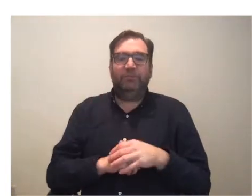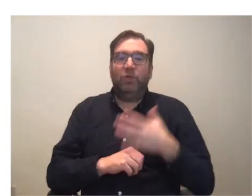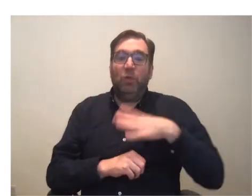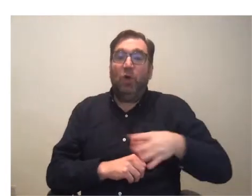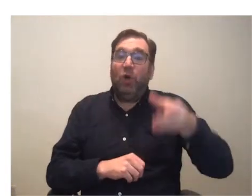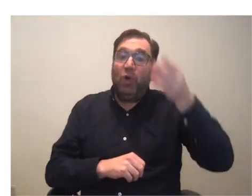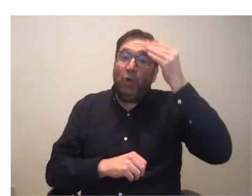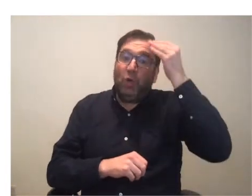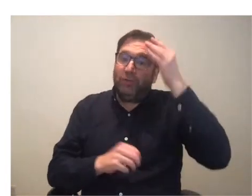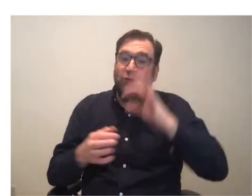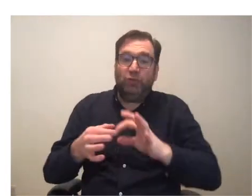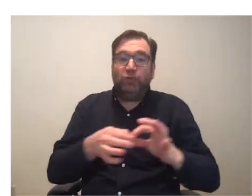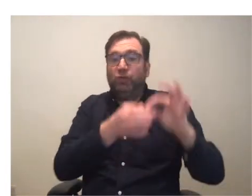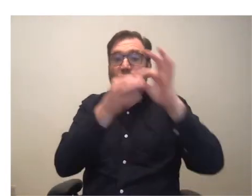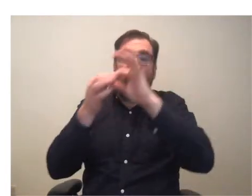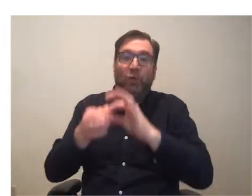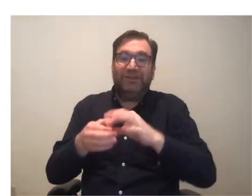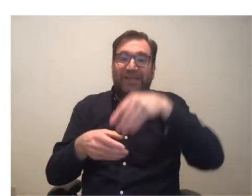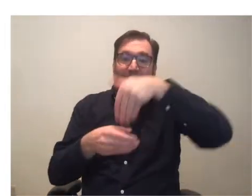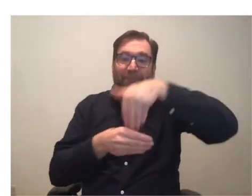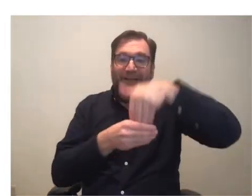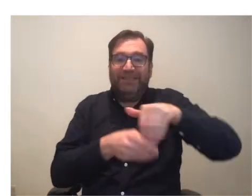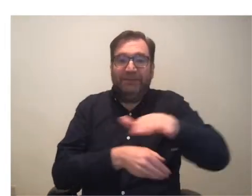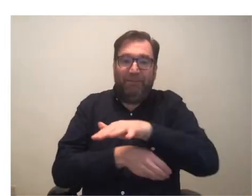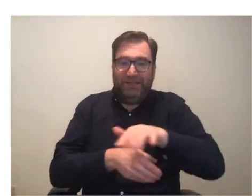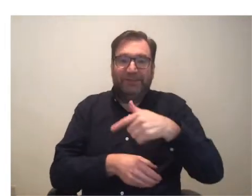In order to learn such a joint embedding space,